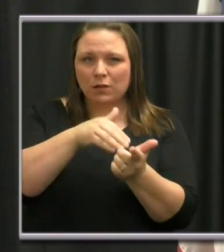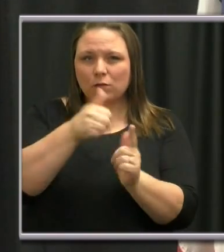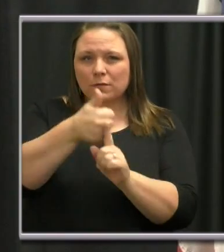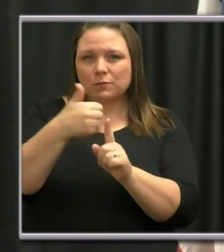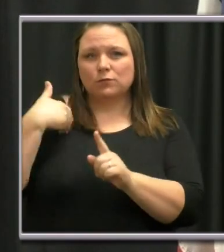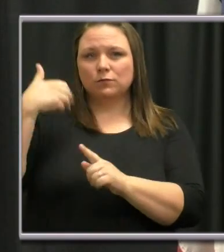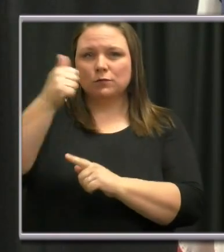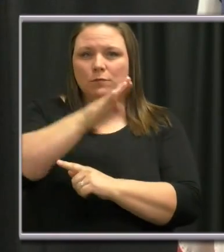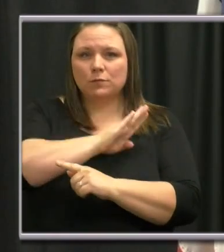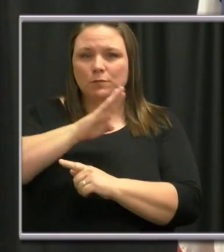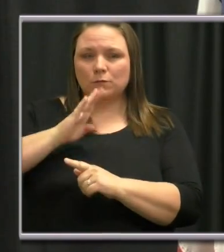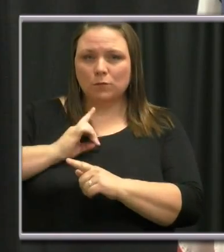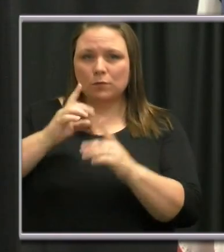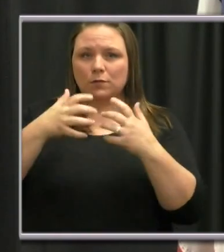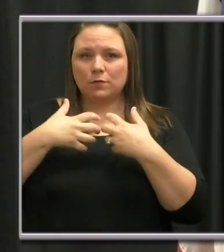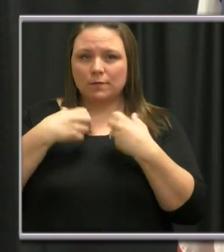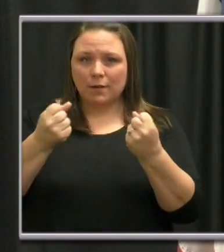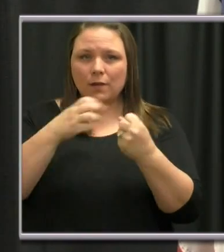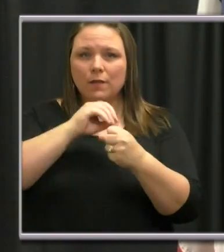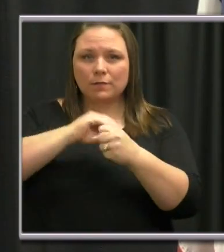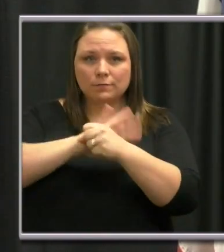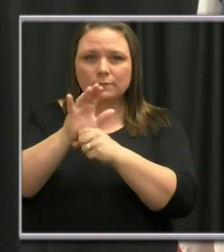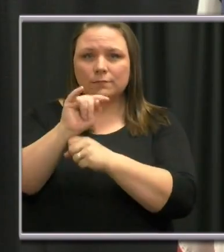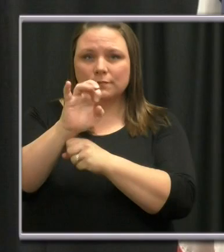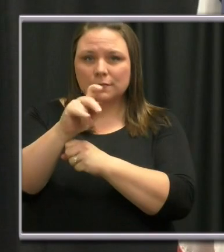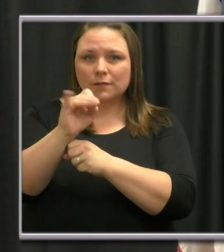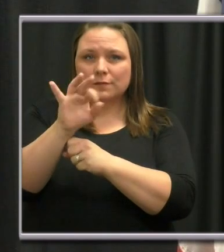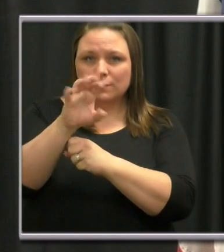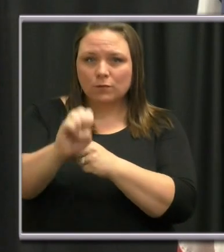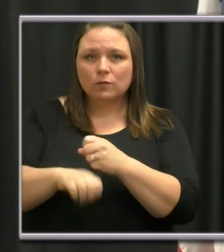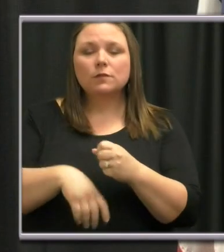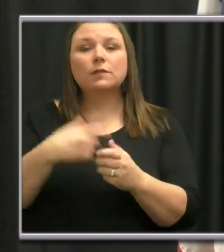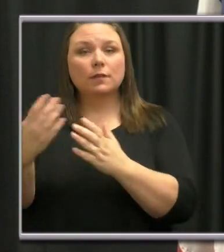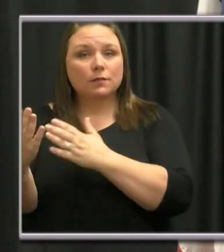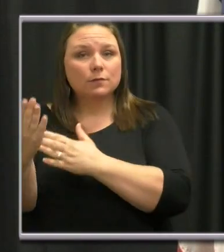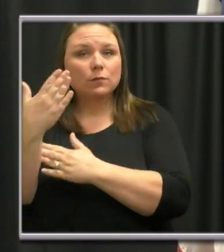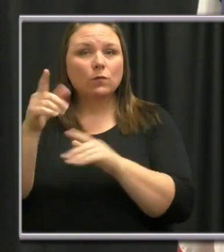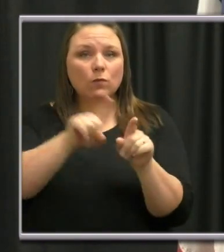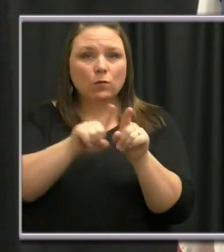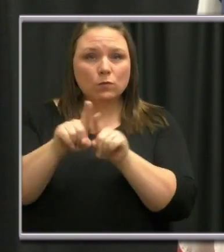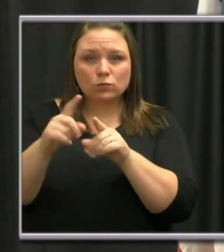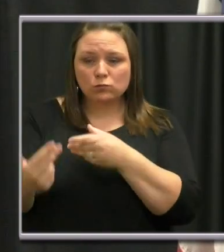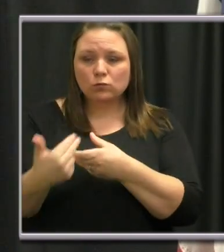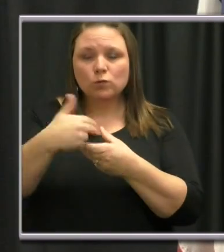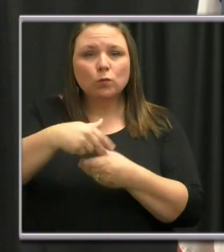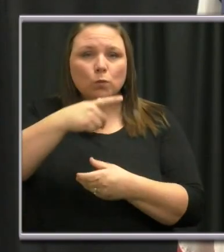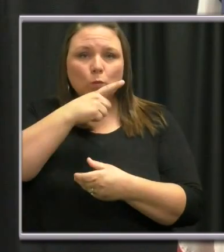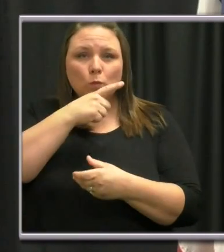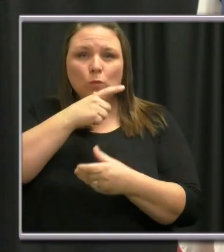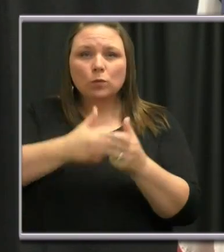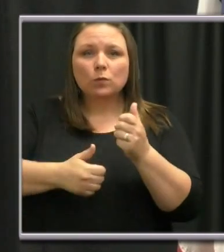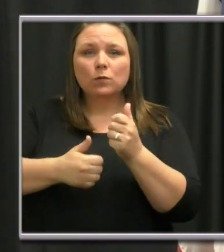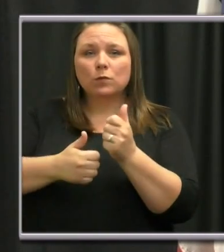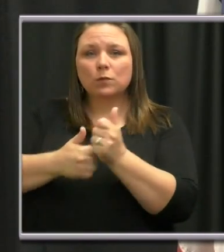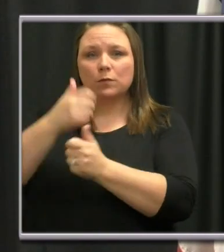FOLLOWED BY DR ALEX JAHANGIR CHAIR OF THE MITCHELL BOARD OF HEALTH AND THE METRO CRONE OF